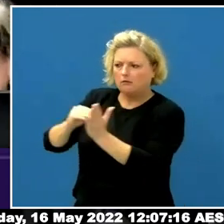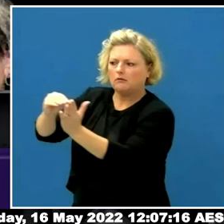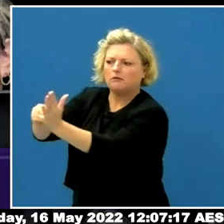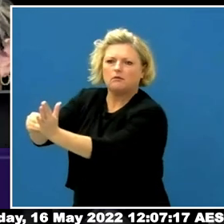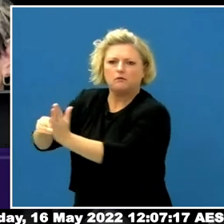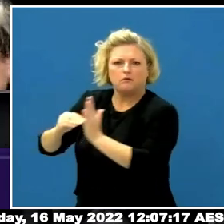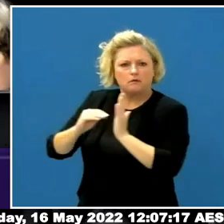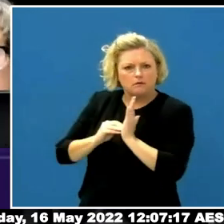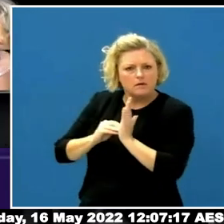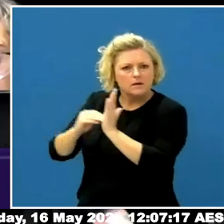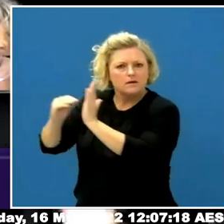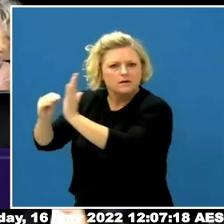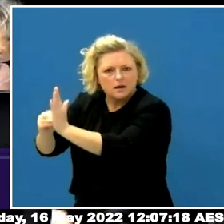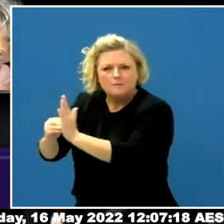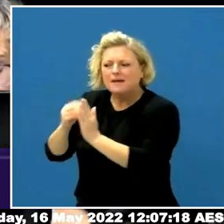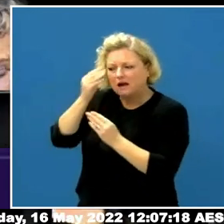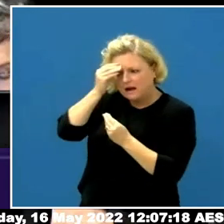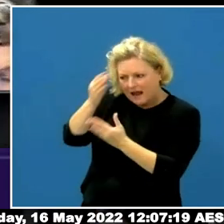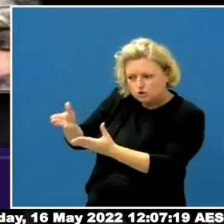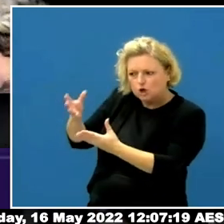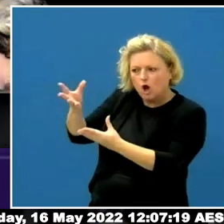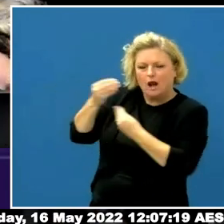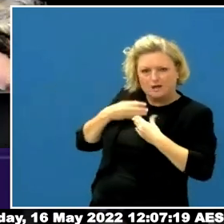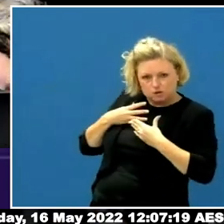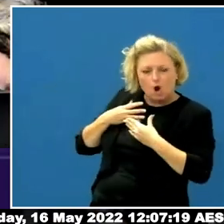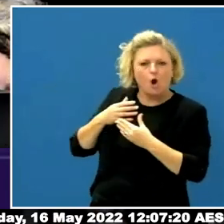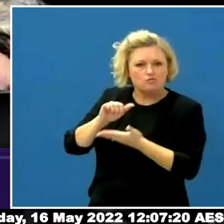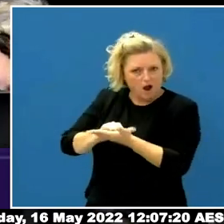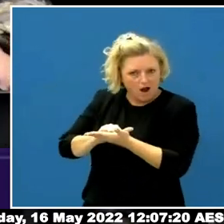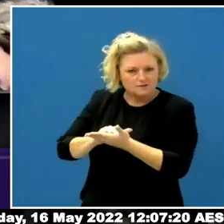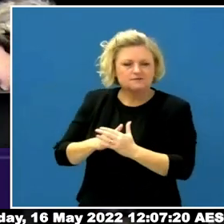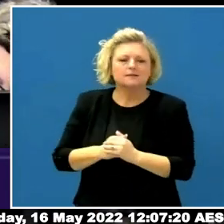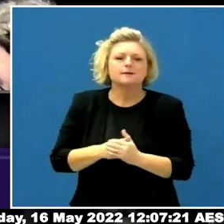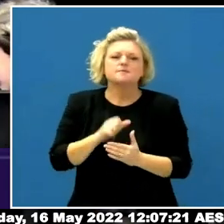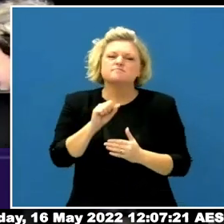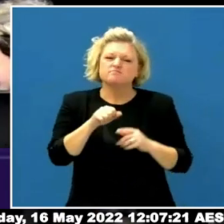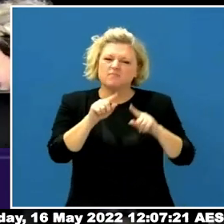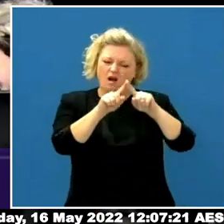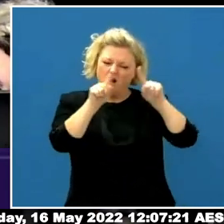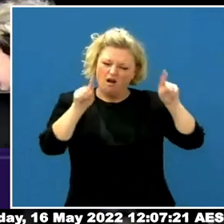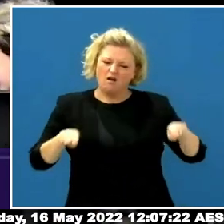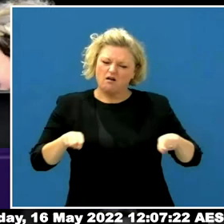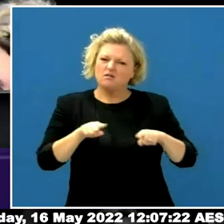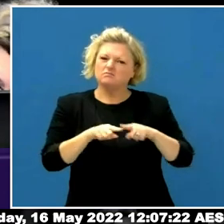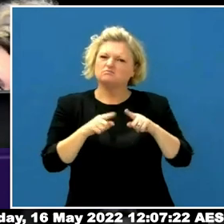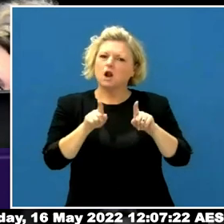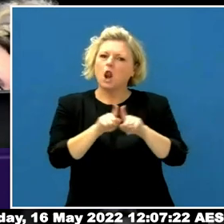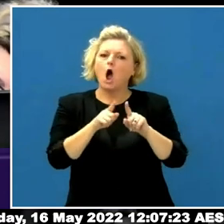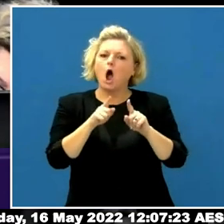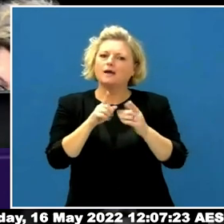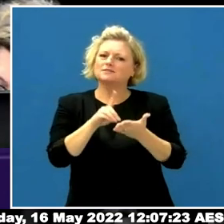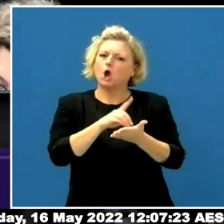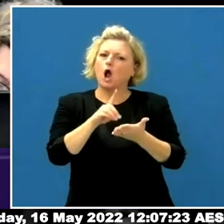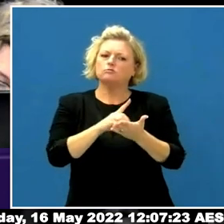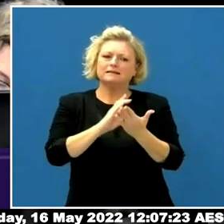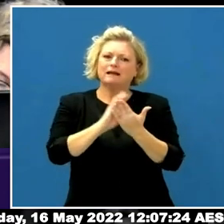It was a A4 size and it had like a diary, and it also had flash cards.